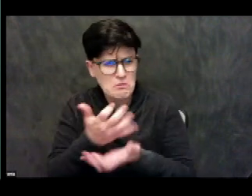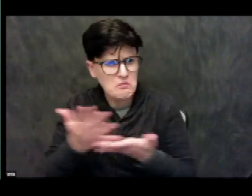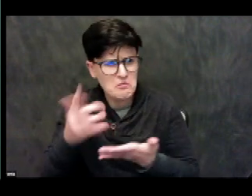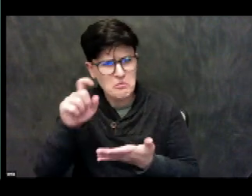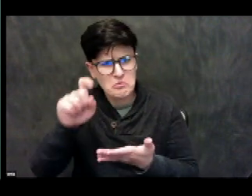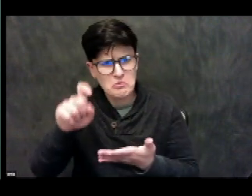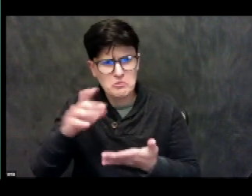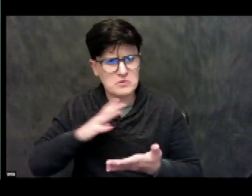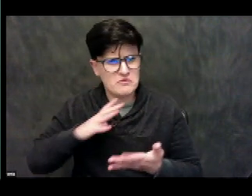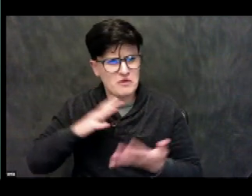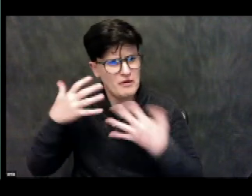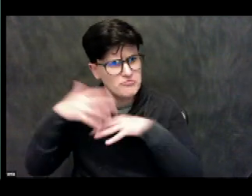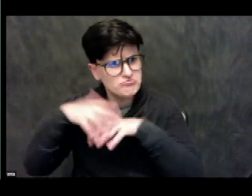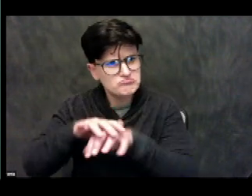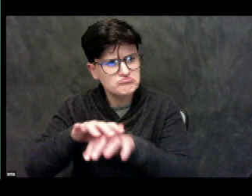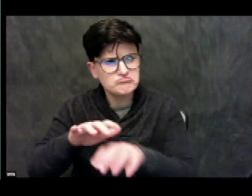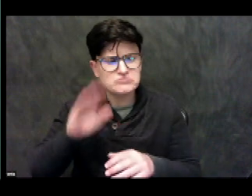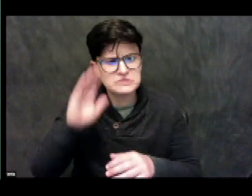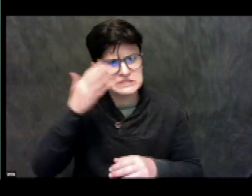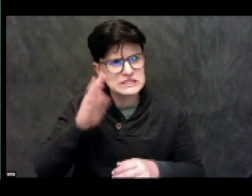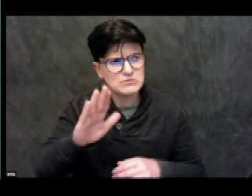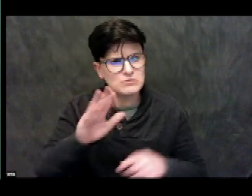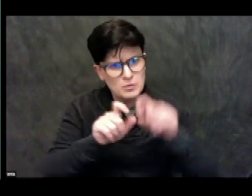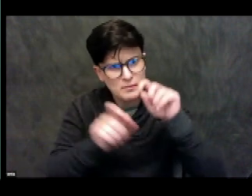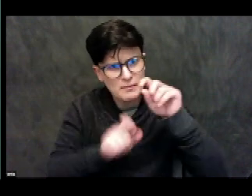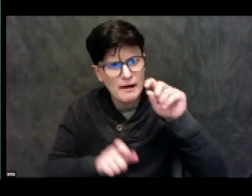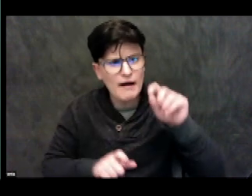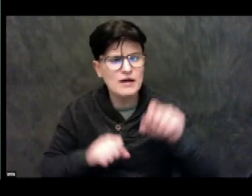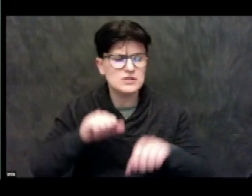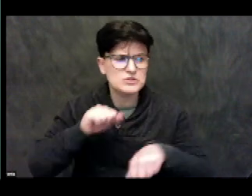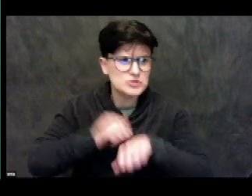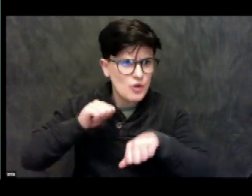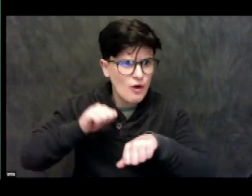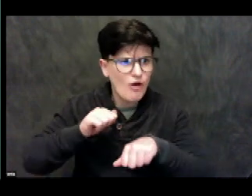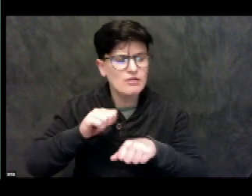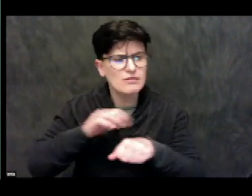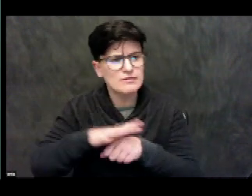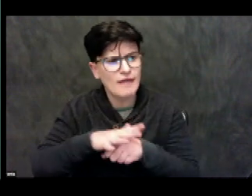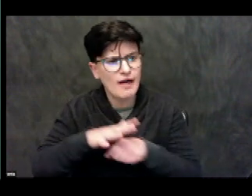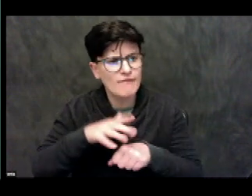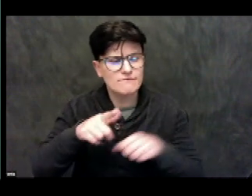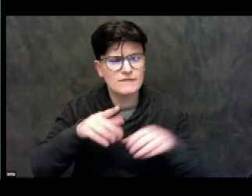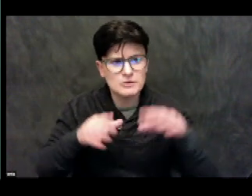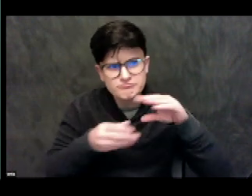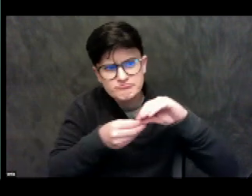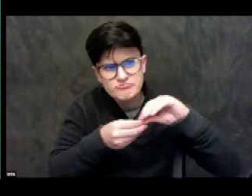He said my spine is solid and used and everything's good in there.